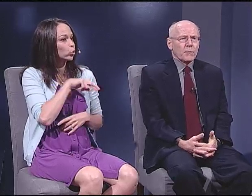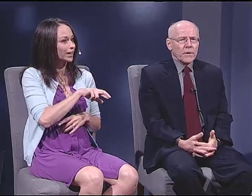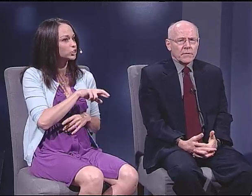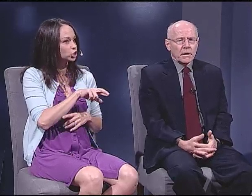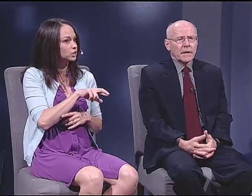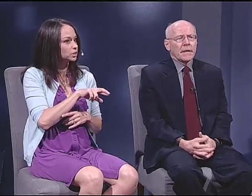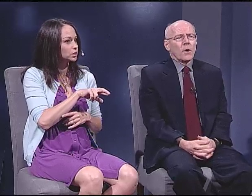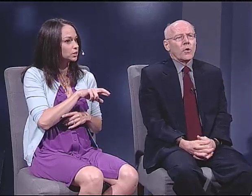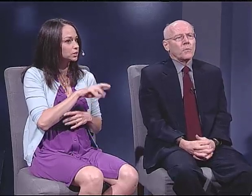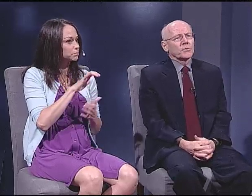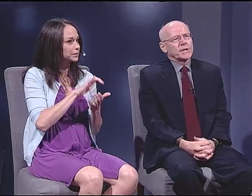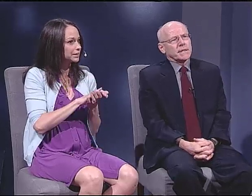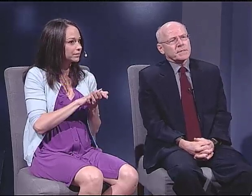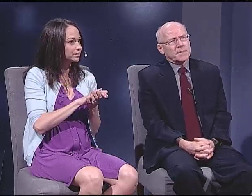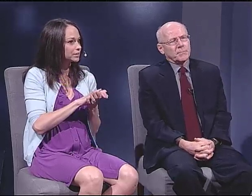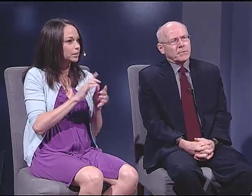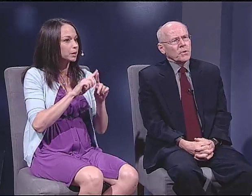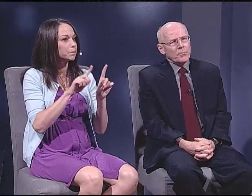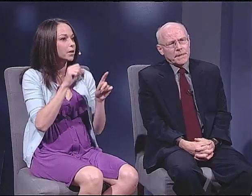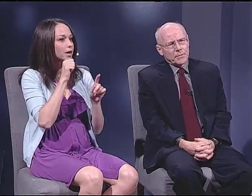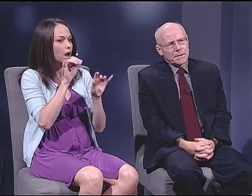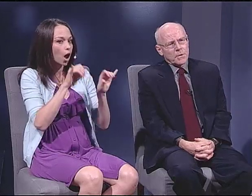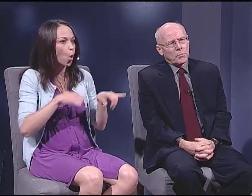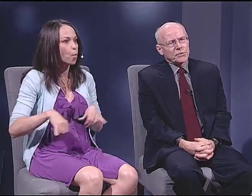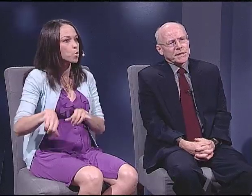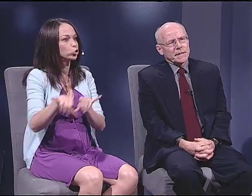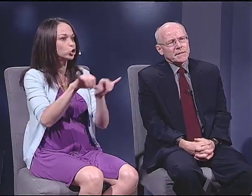But we are not a homogeneous people. No people is homogeneous.